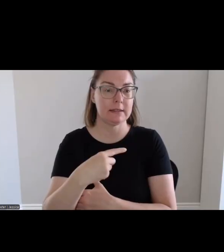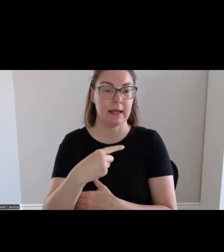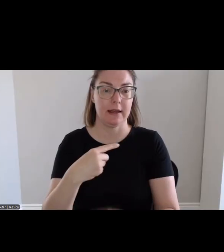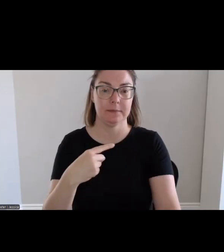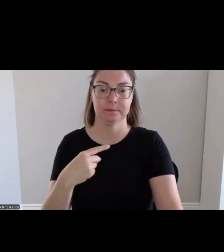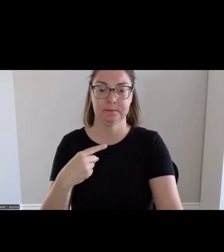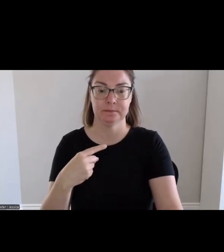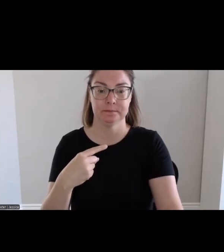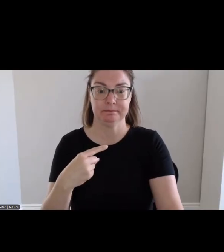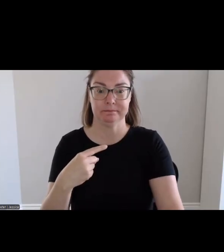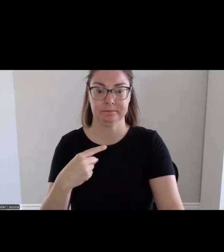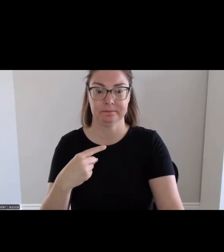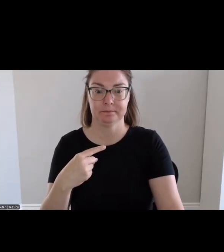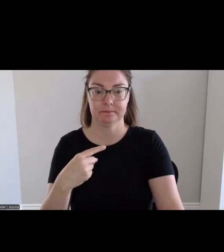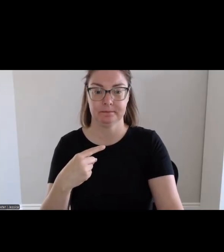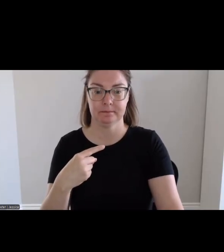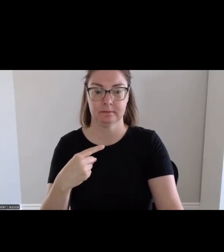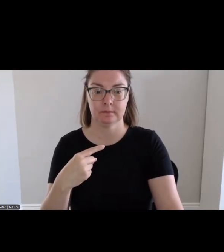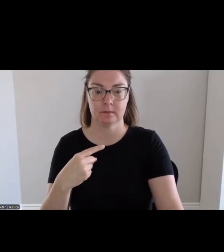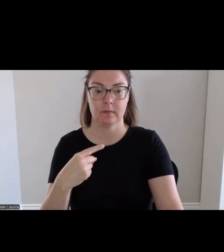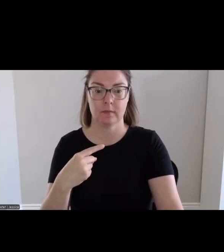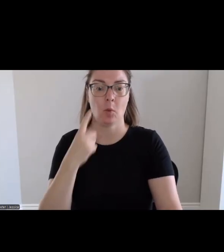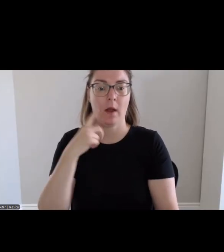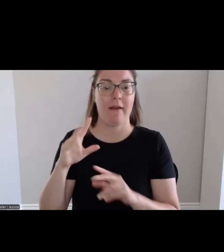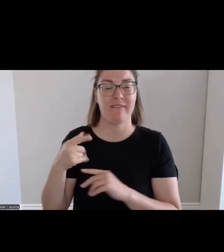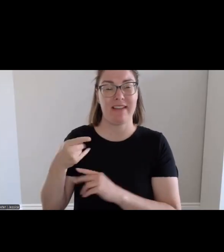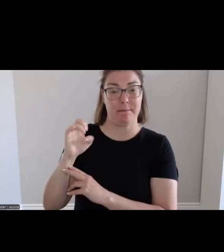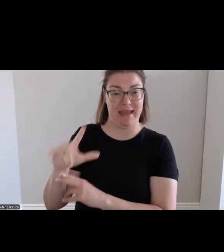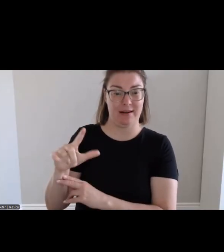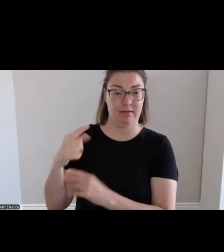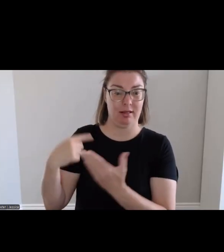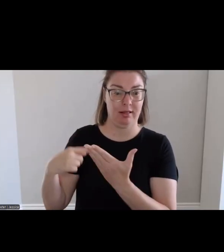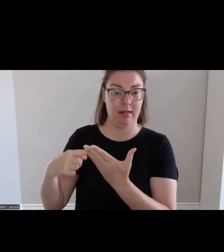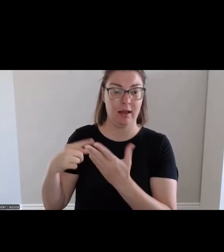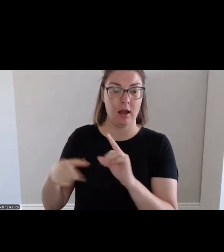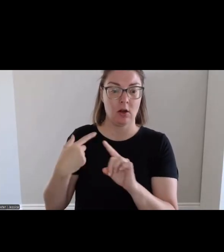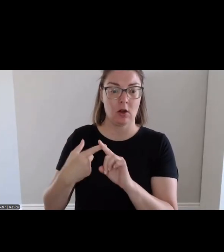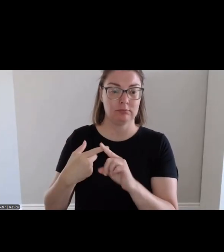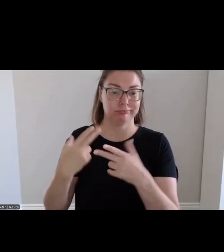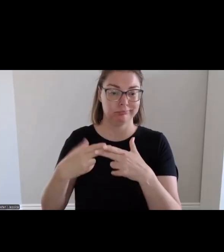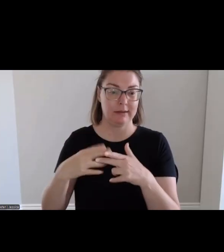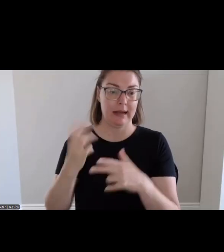Post-Secondary Libraries’. We have with us Charles LaPierre, the Principal Accessibility